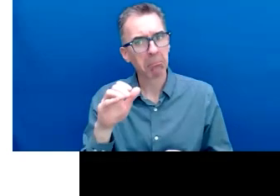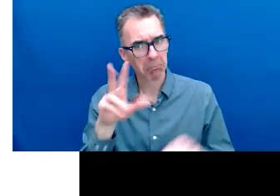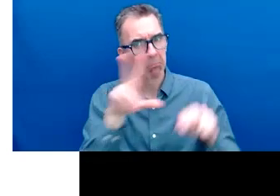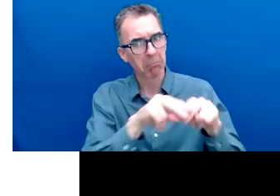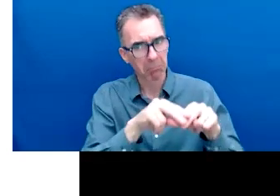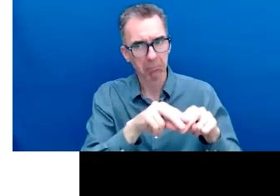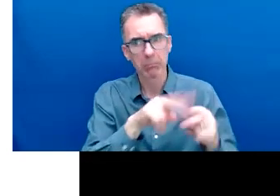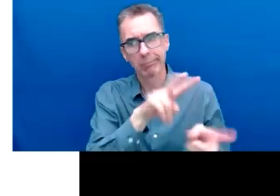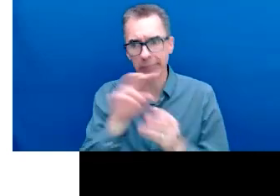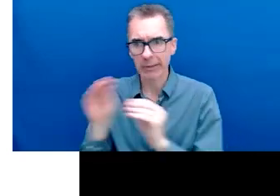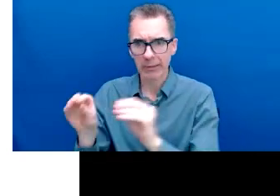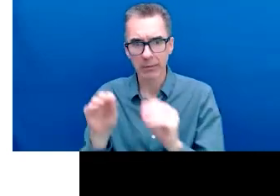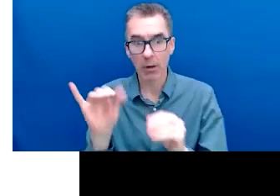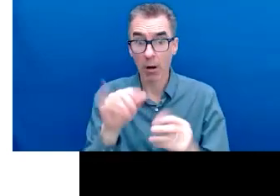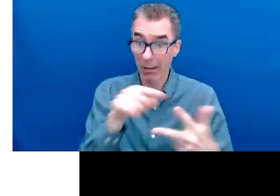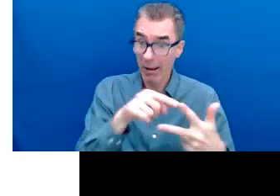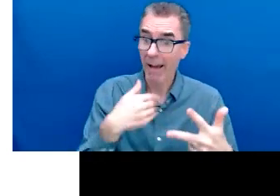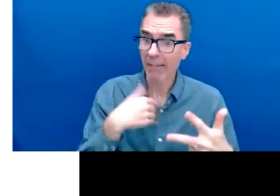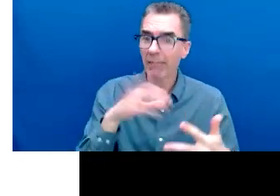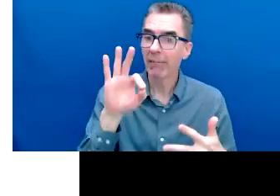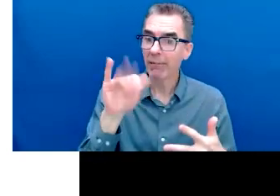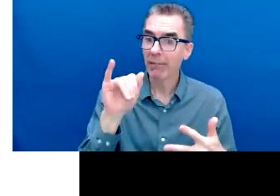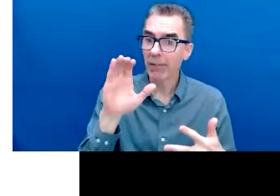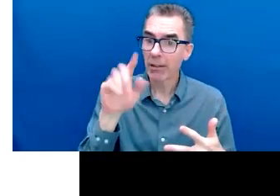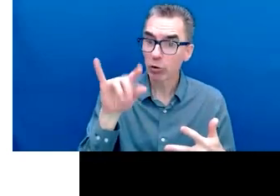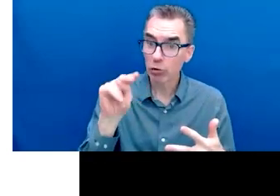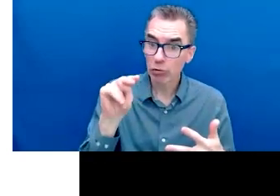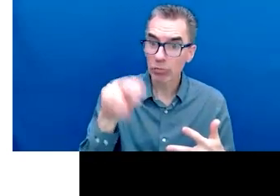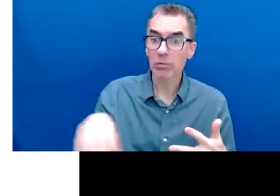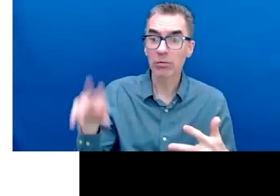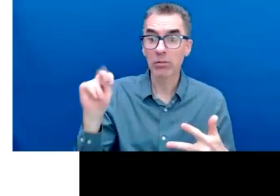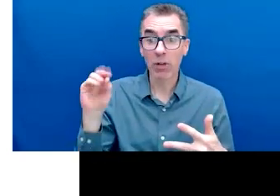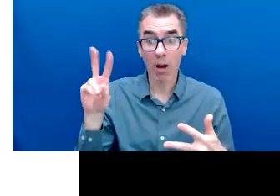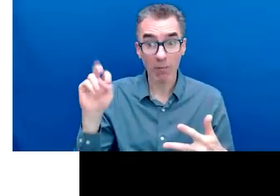It also has fiction books too, and novels. So, you can find some of those in there as well.